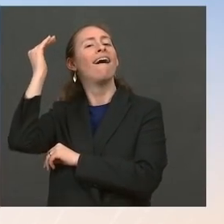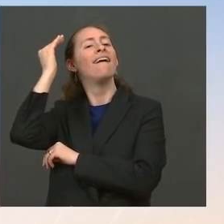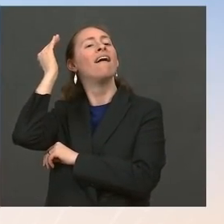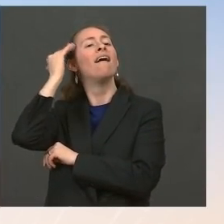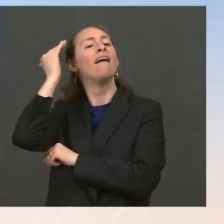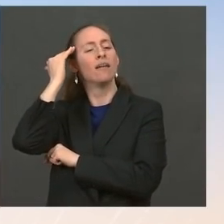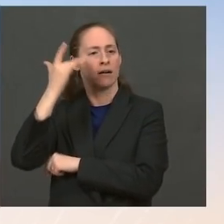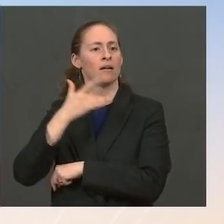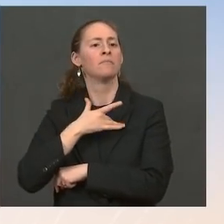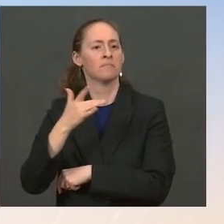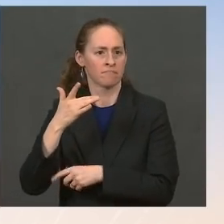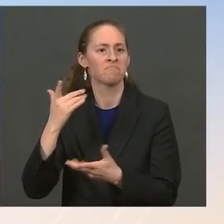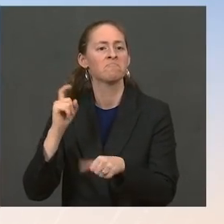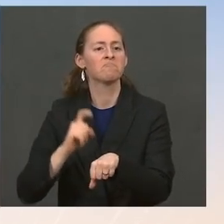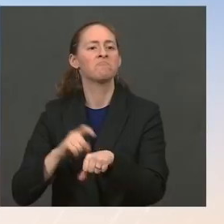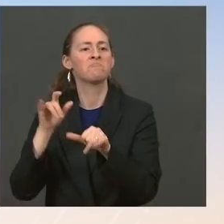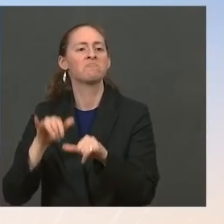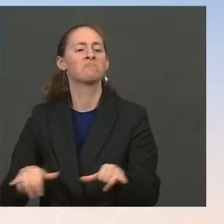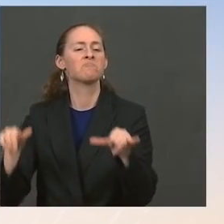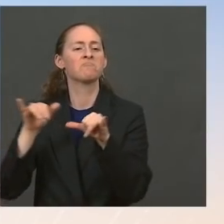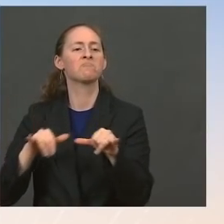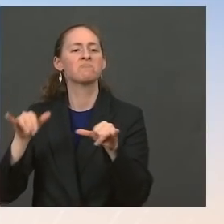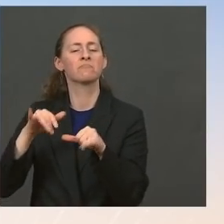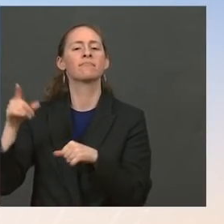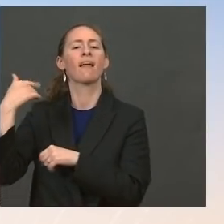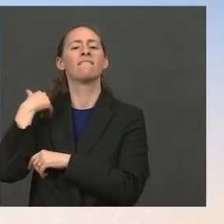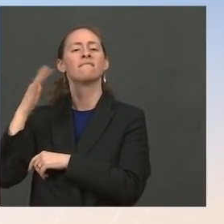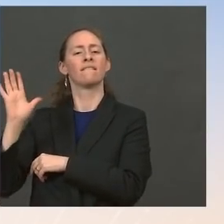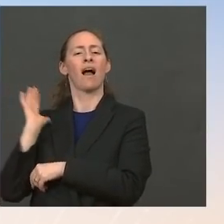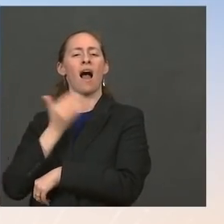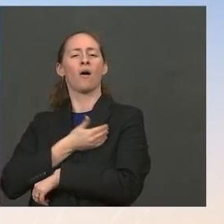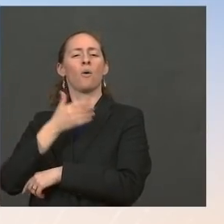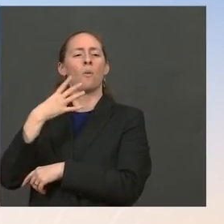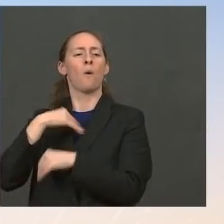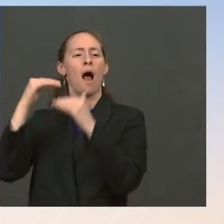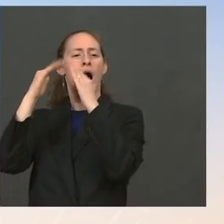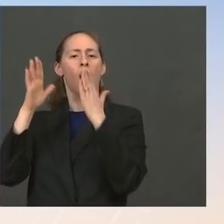Correspondents Association -- The Press: Very early. Ms. Psaki: -- very early this morning -- who was awake.